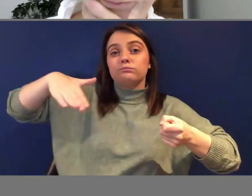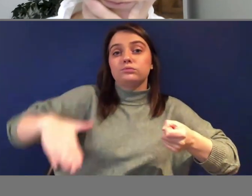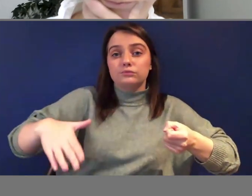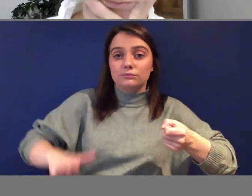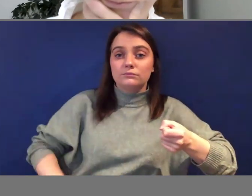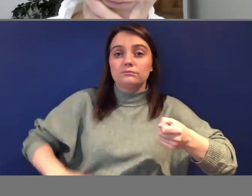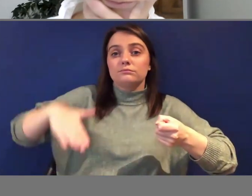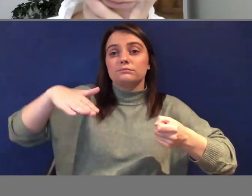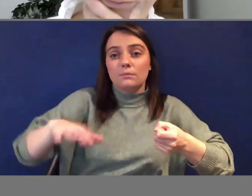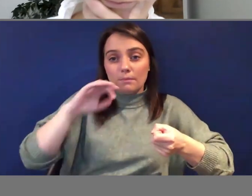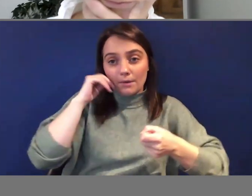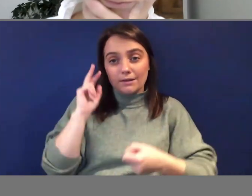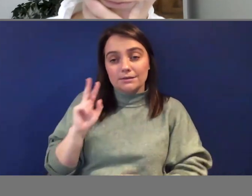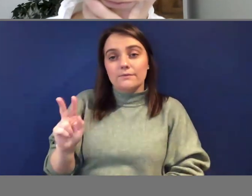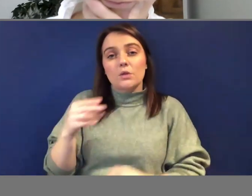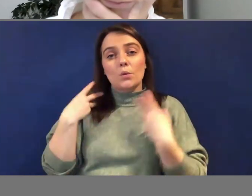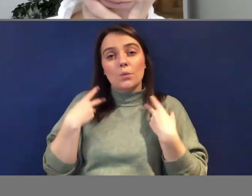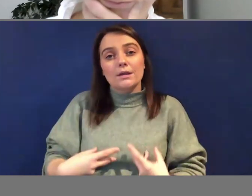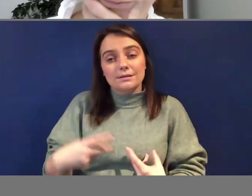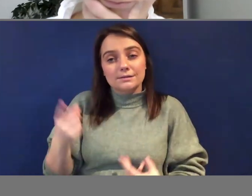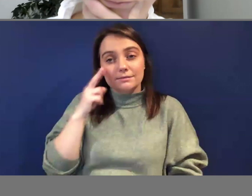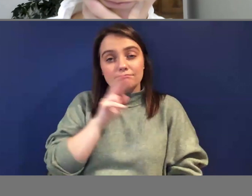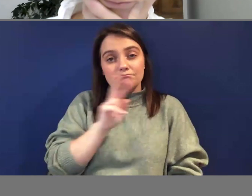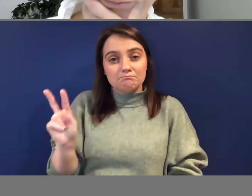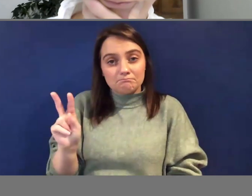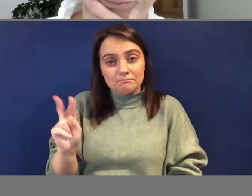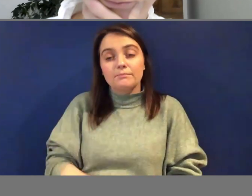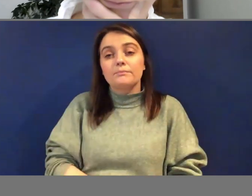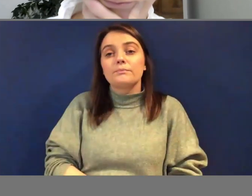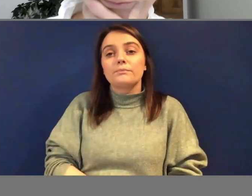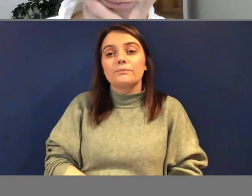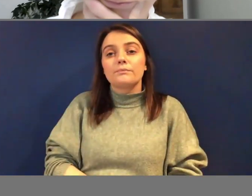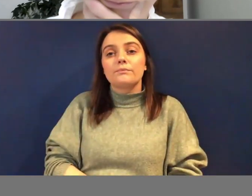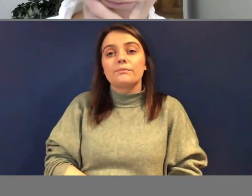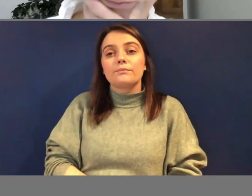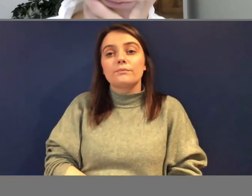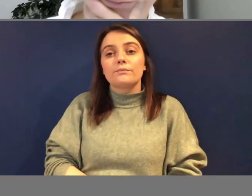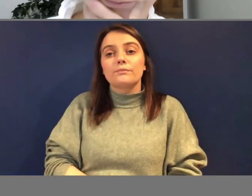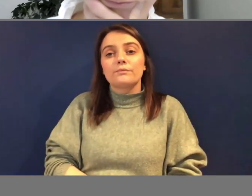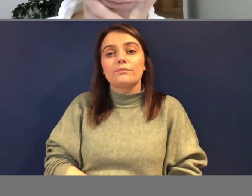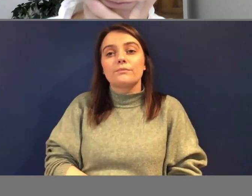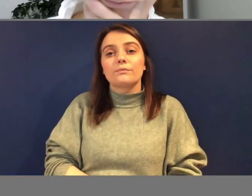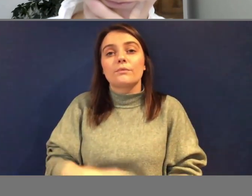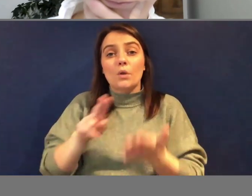muscle weakness when using both handrails Susan is able to use her upper body strength to compensate